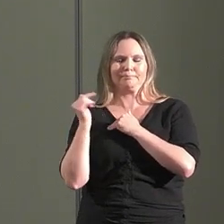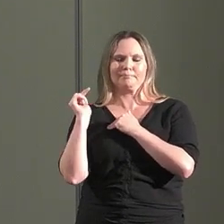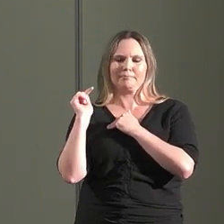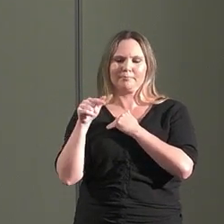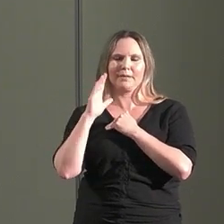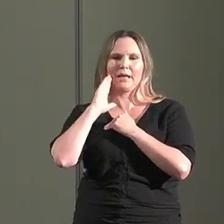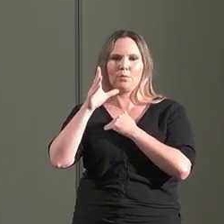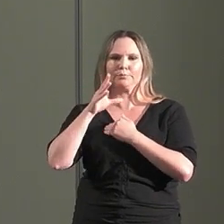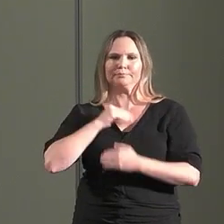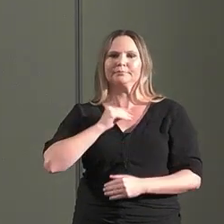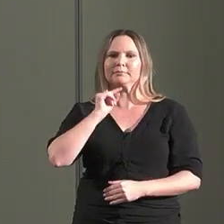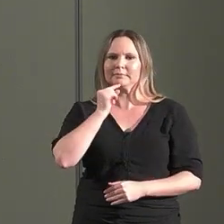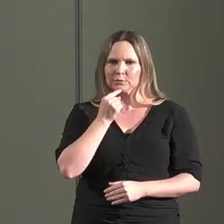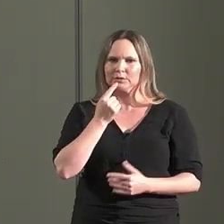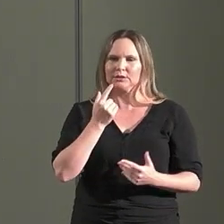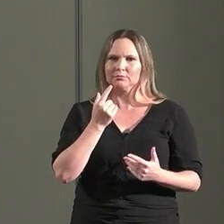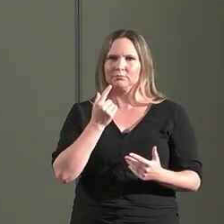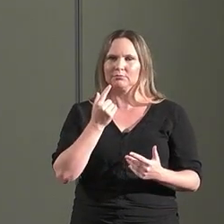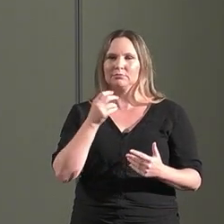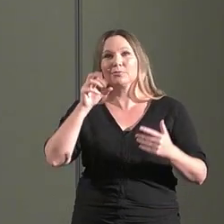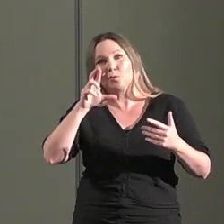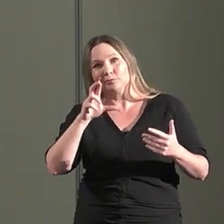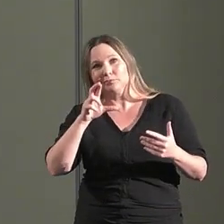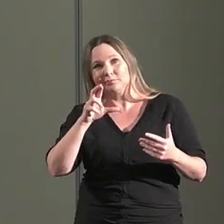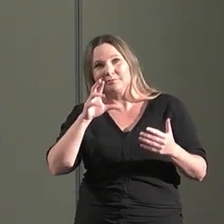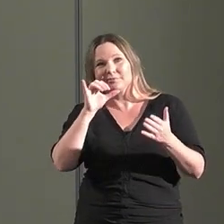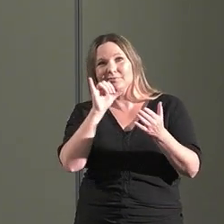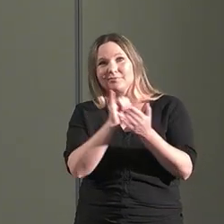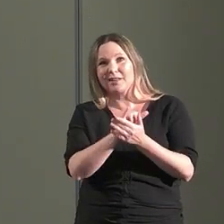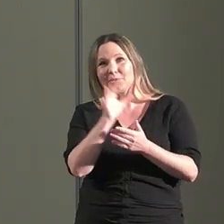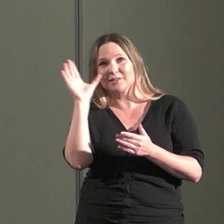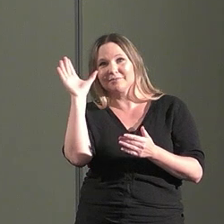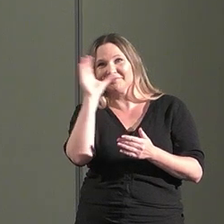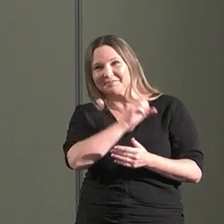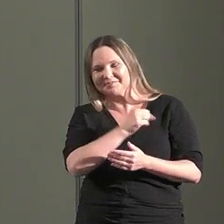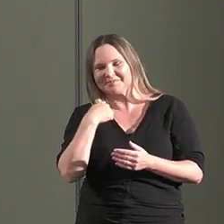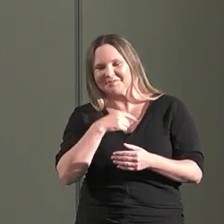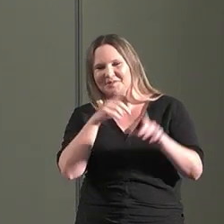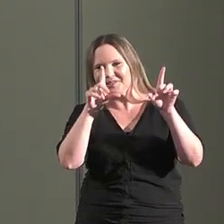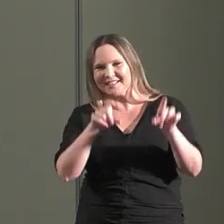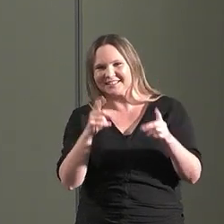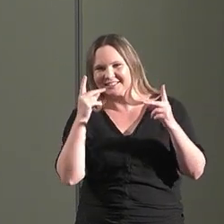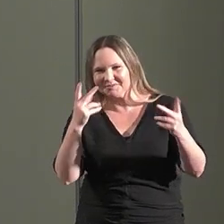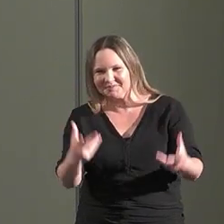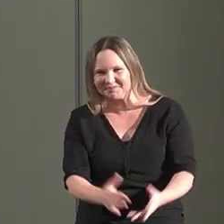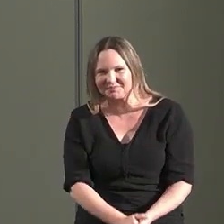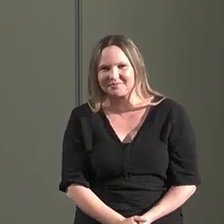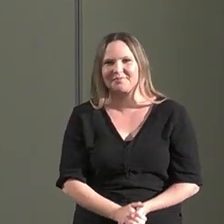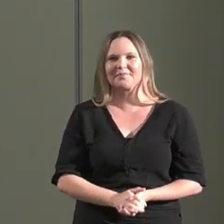At least that is the hypothesis we were testing.